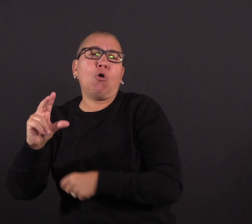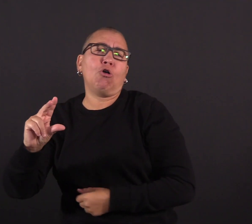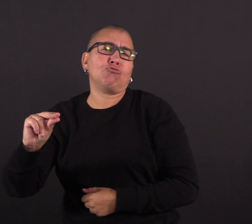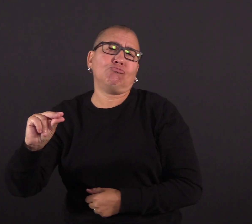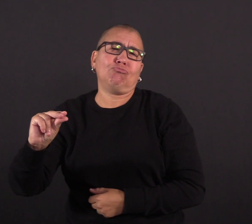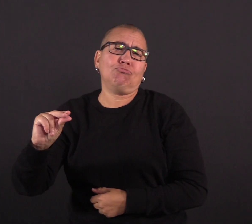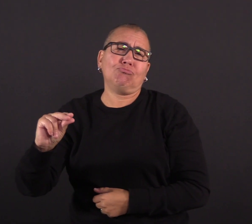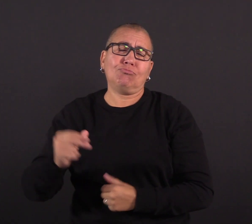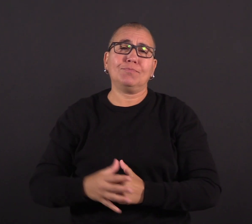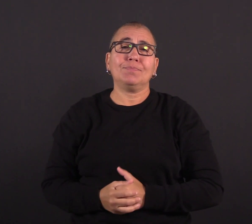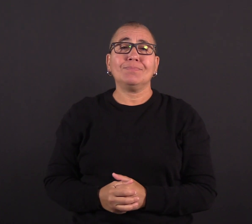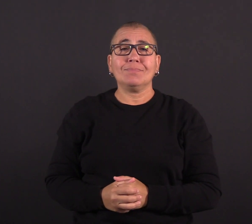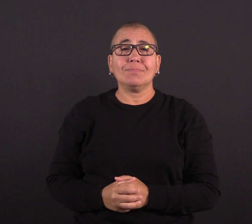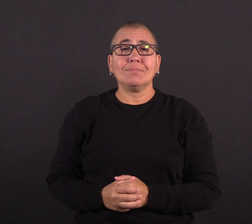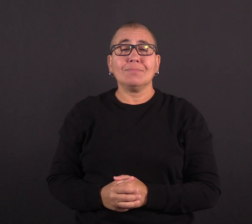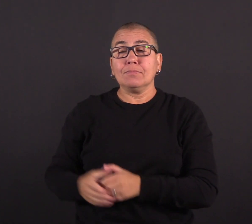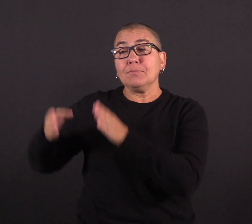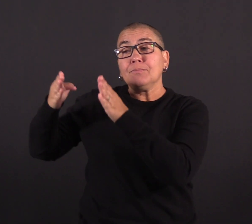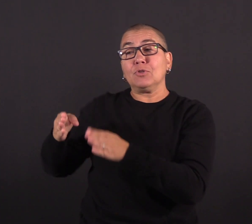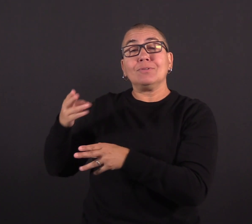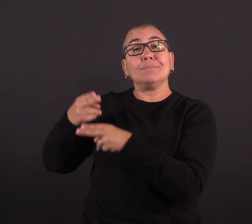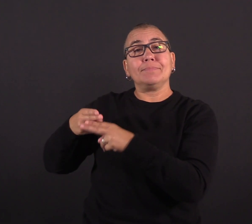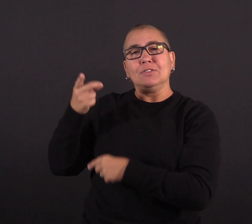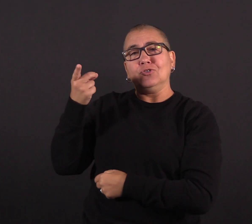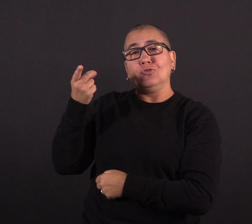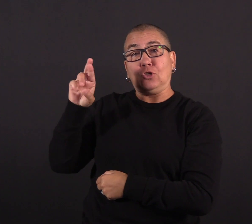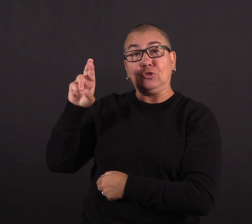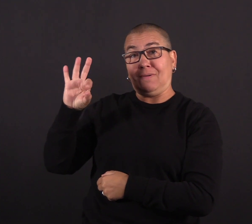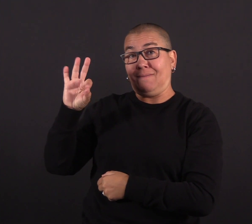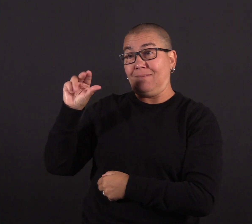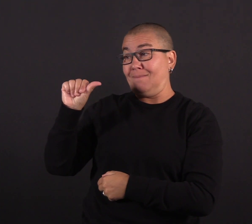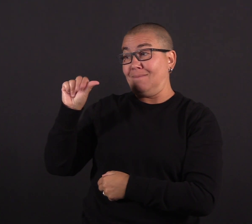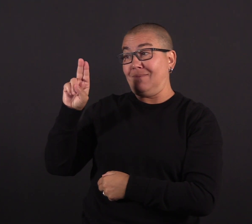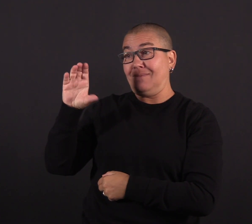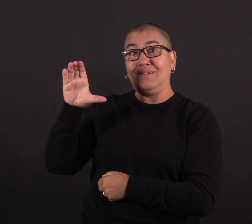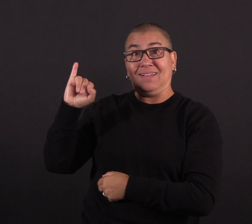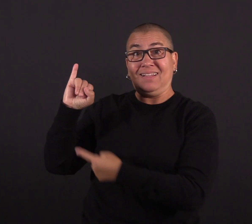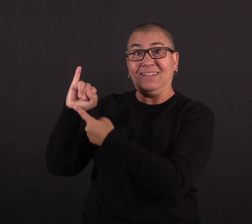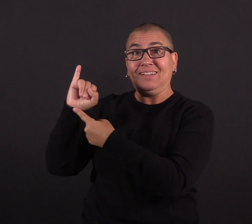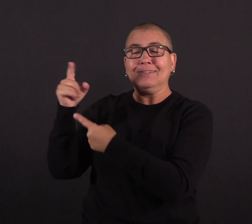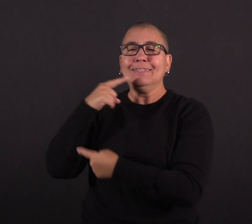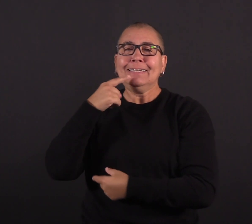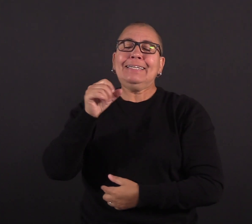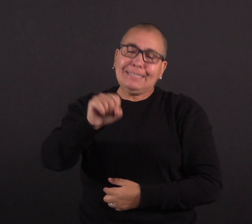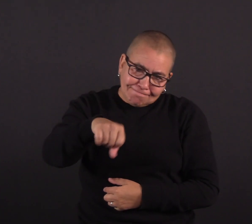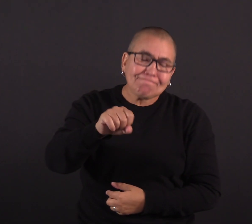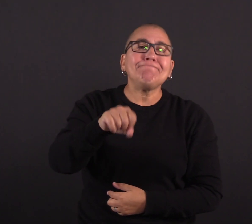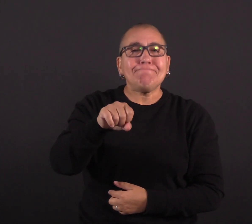Though Covid is on the rise again, Dr. Anthony Fauci said the number of hospitalizations and